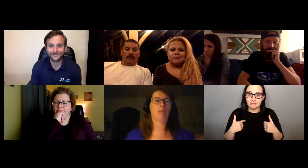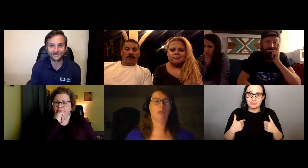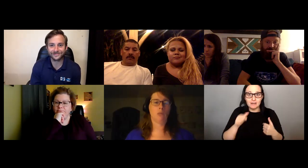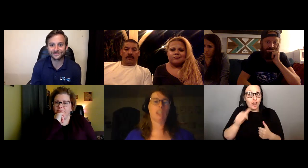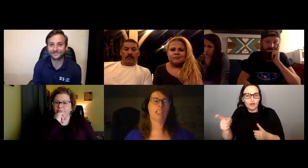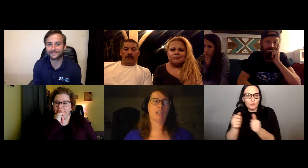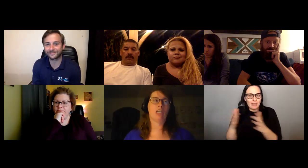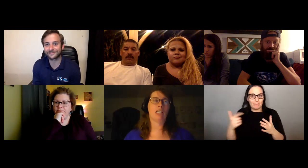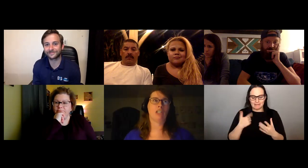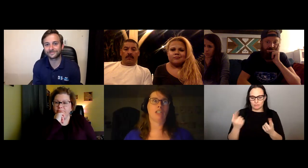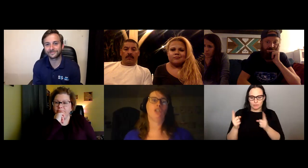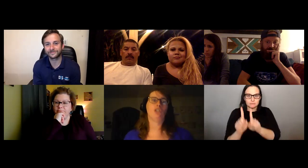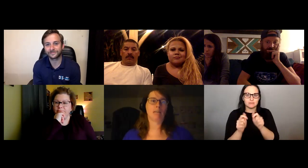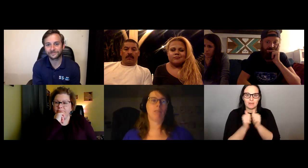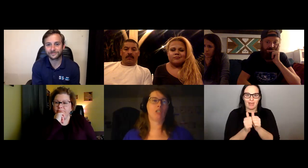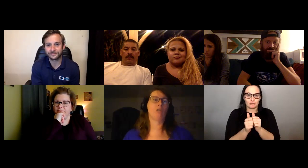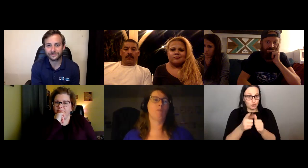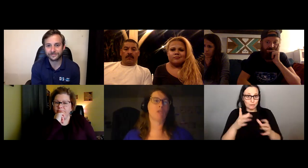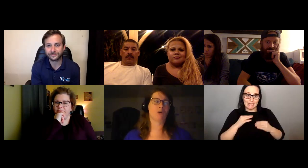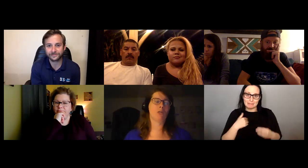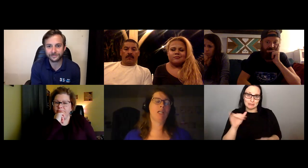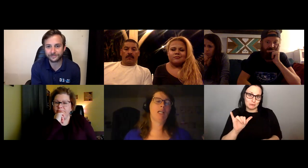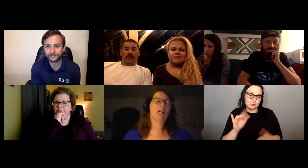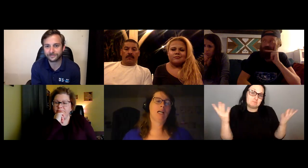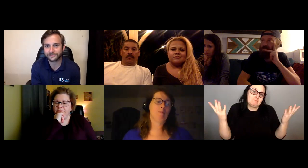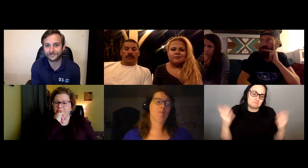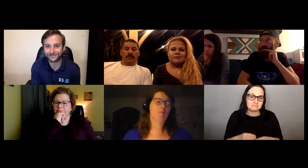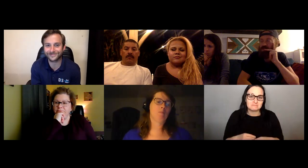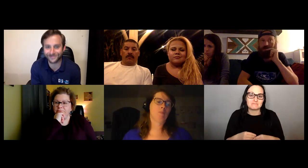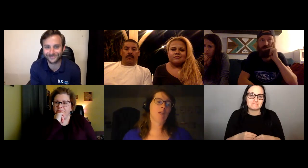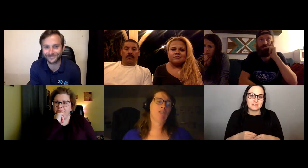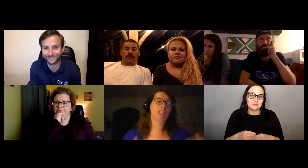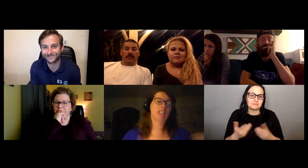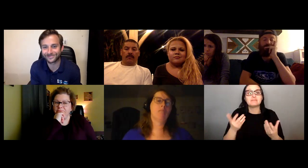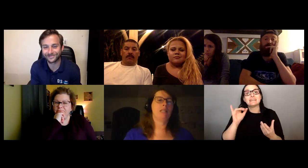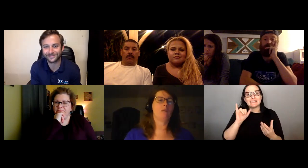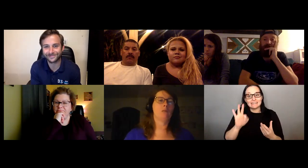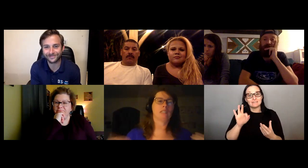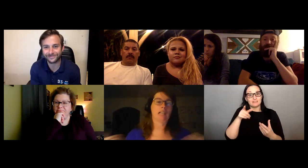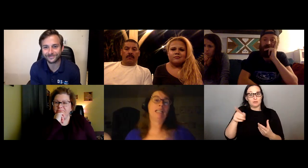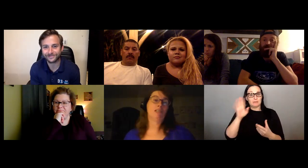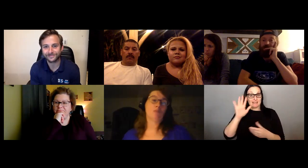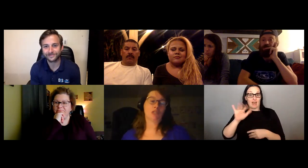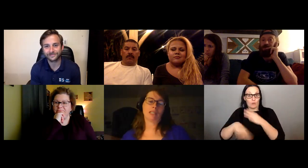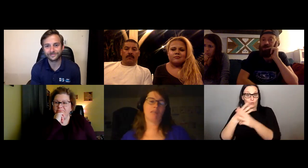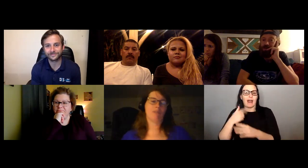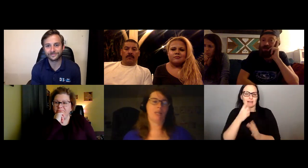we're together and you take me too so um if she's going to be in that world then